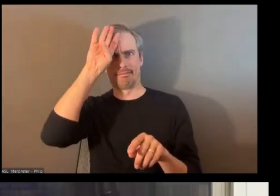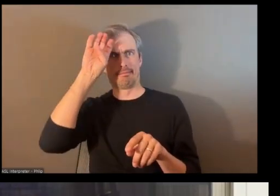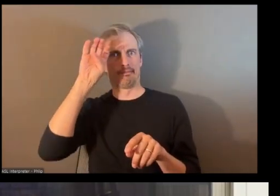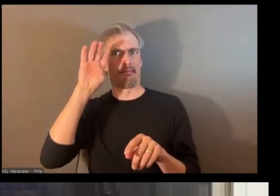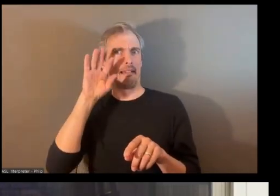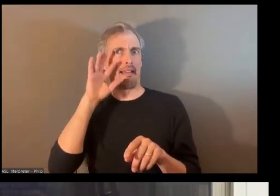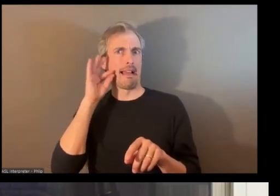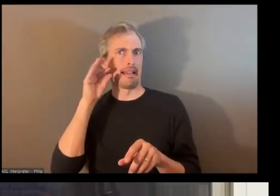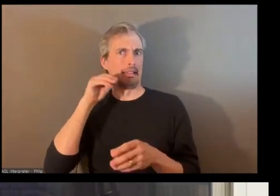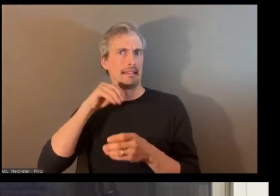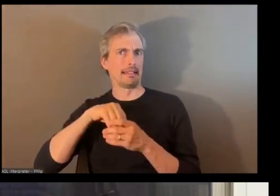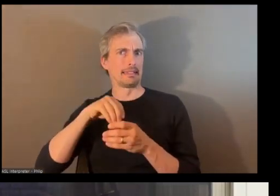right. Thank you!